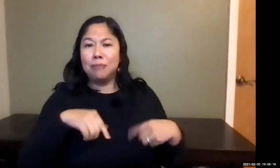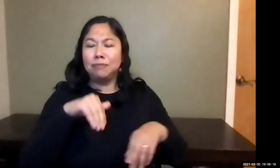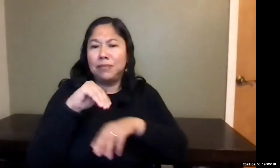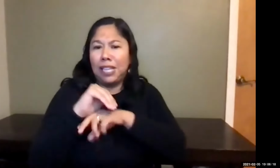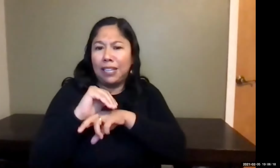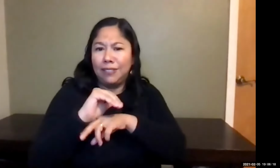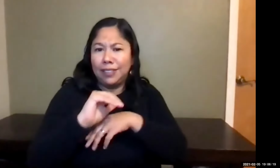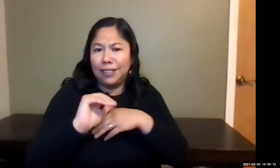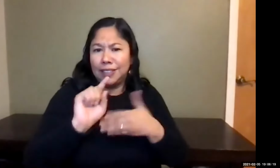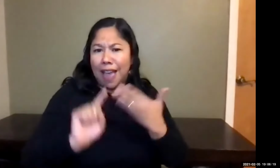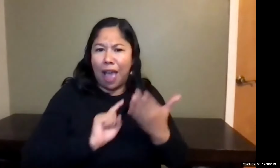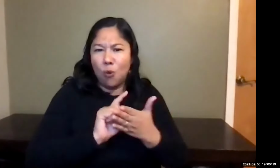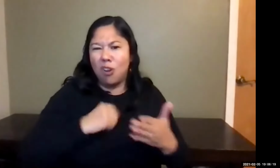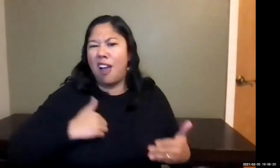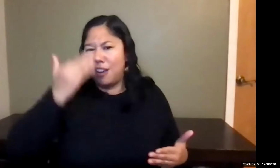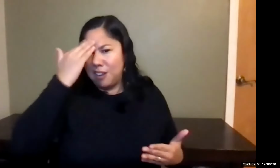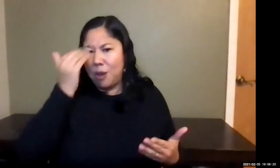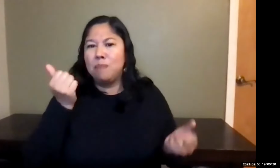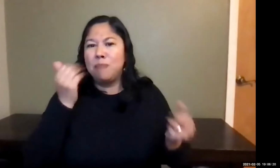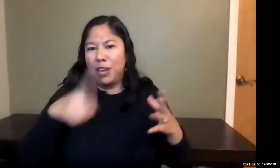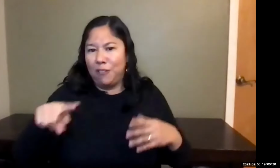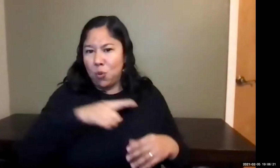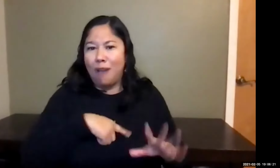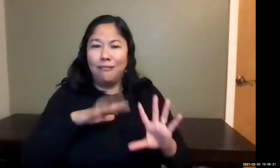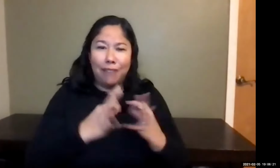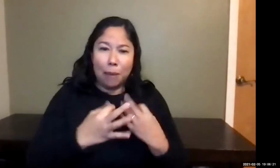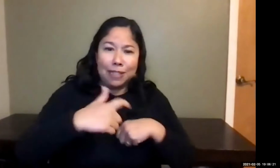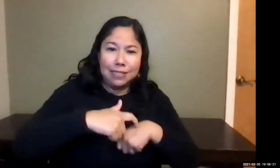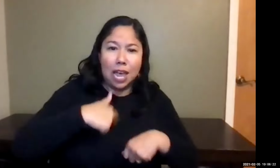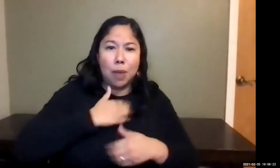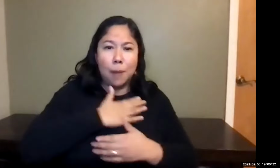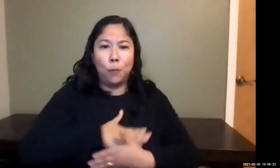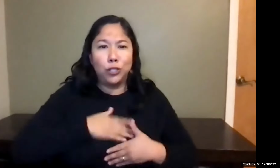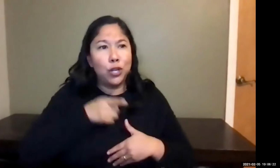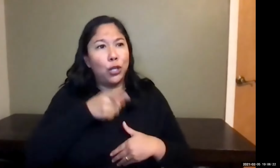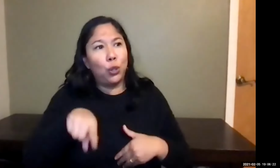I know many of you have family time et cetera, and I appreciate you taking the time because